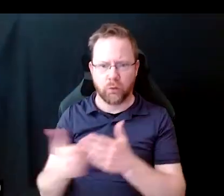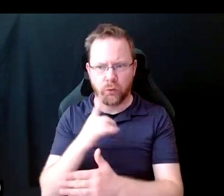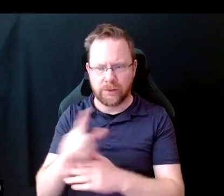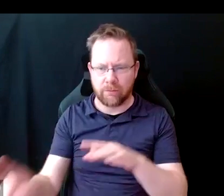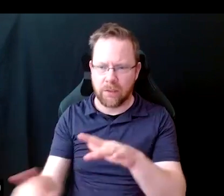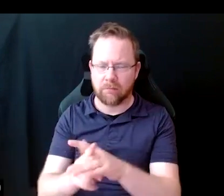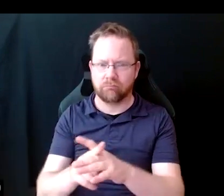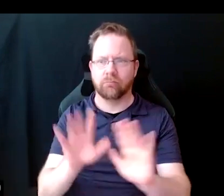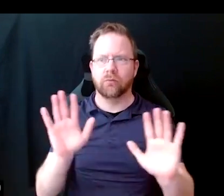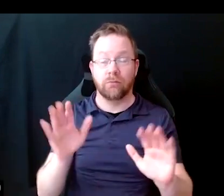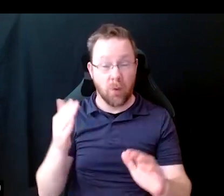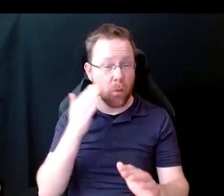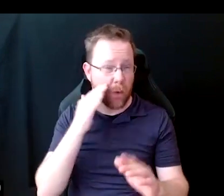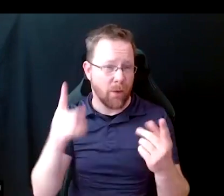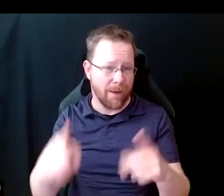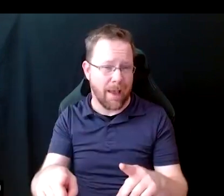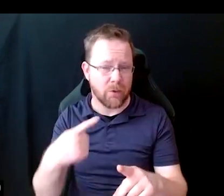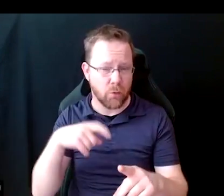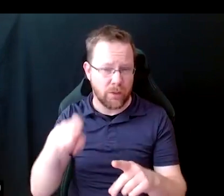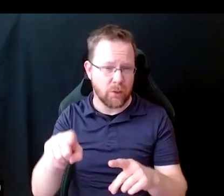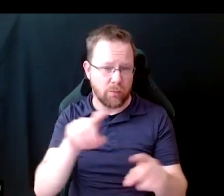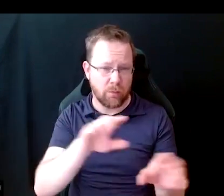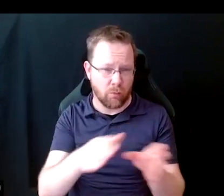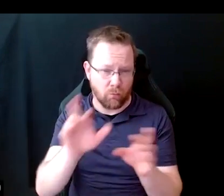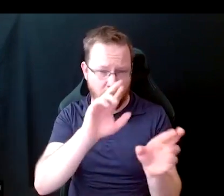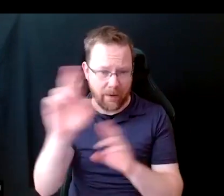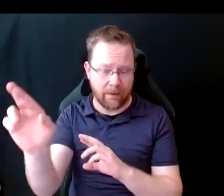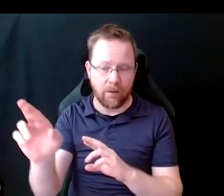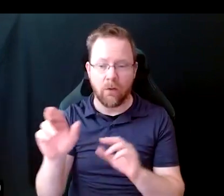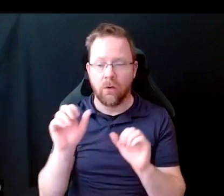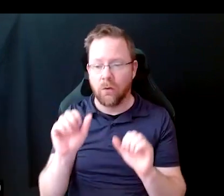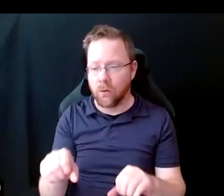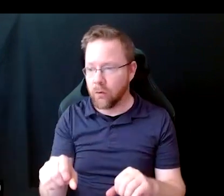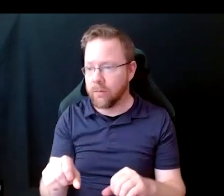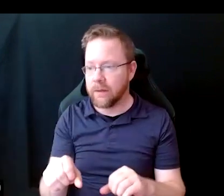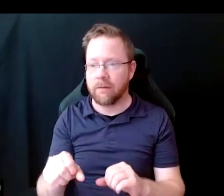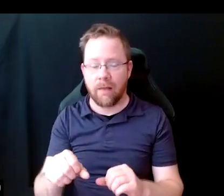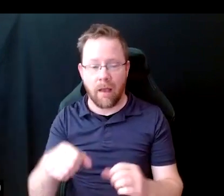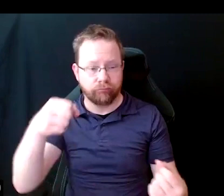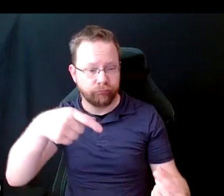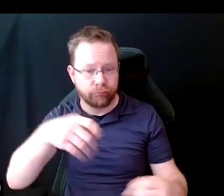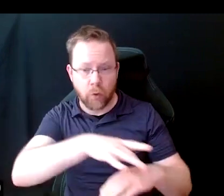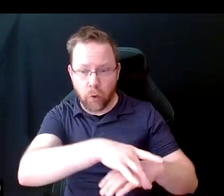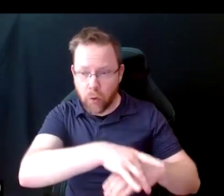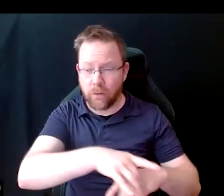but we know it can happen and so we have to be ready for it to happen. It might be a lot of contact with Earth, but as the distances get harder,